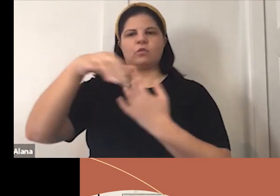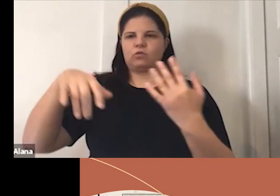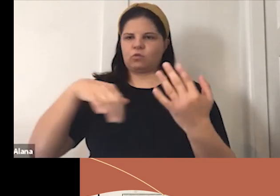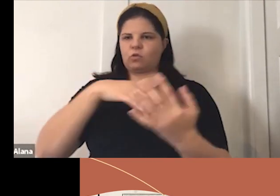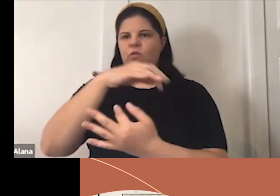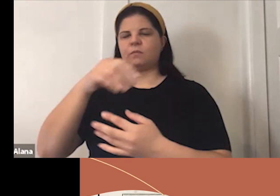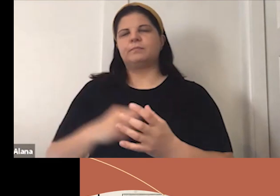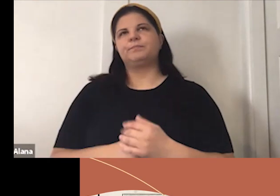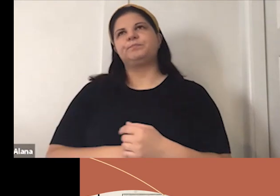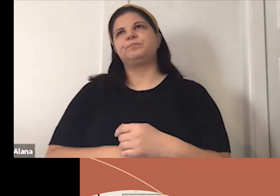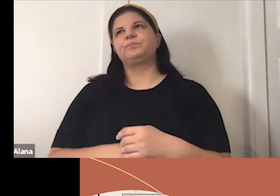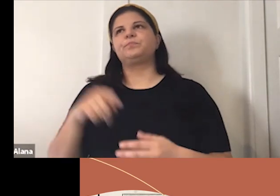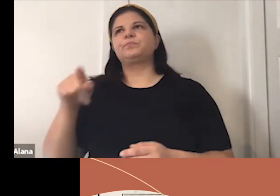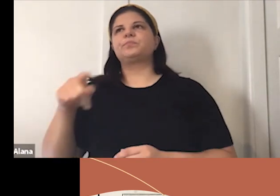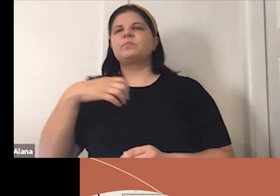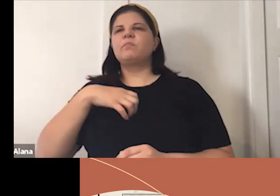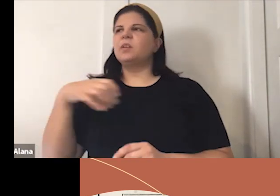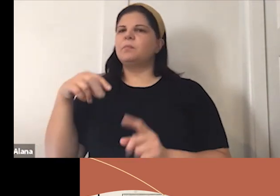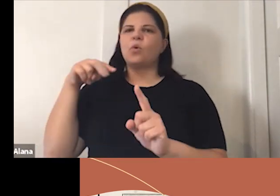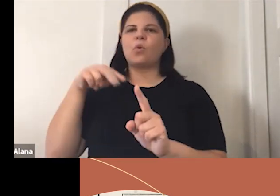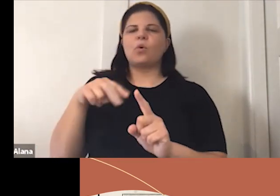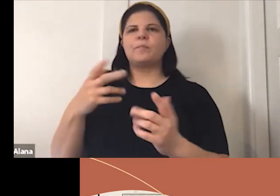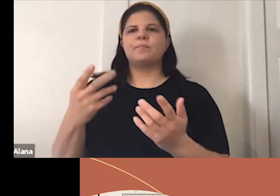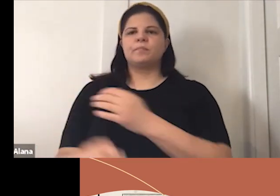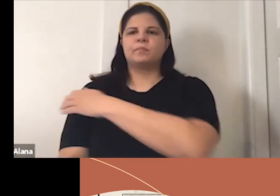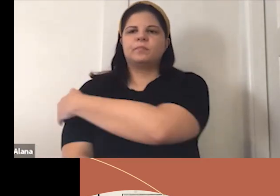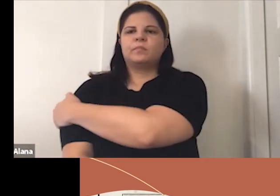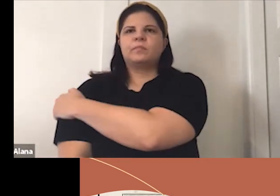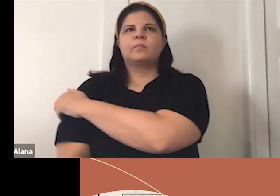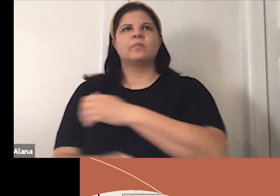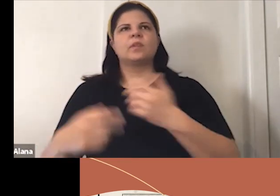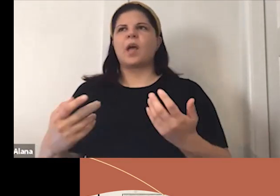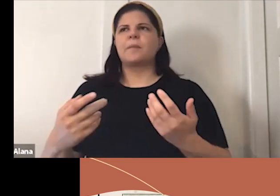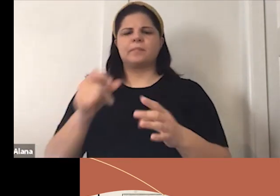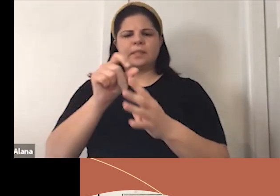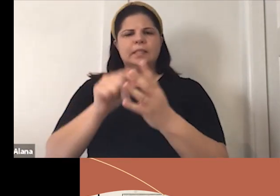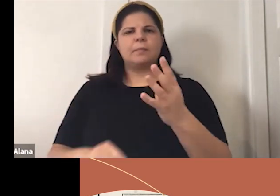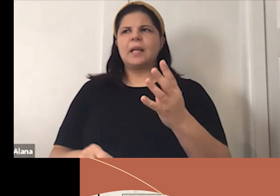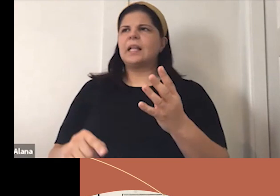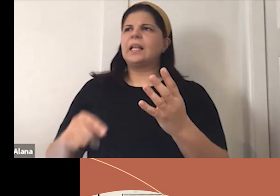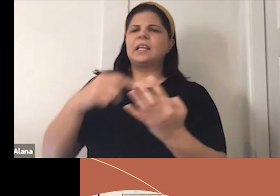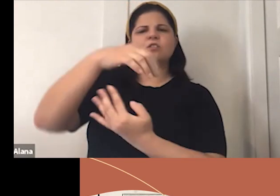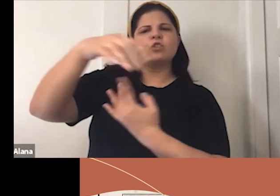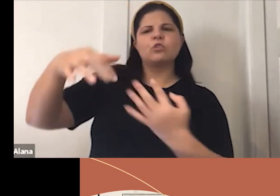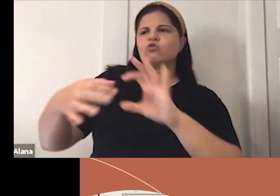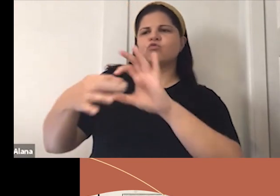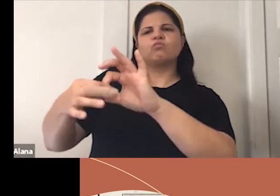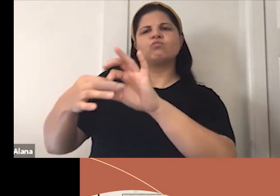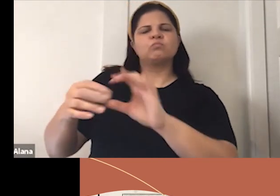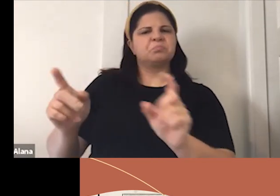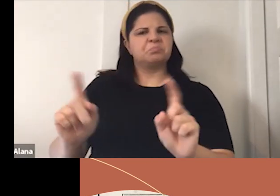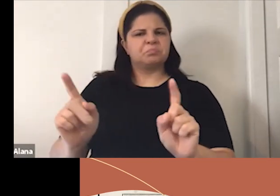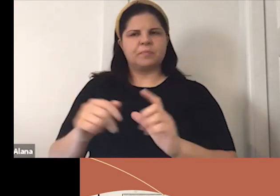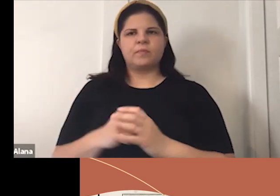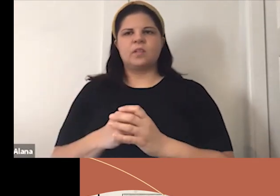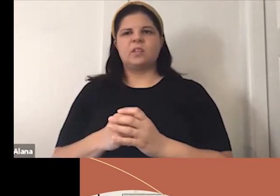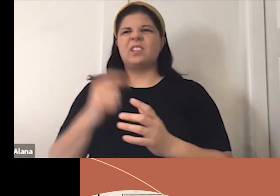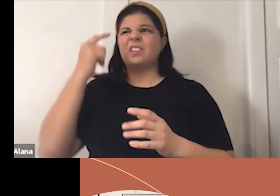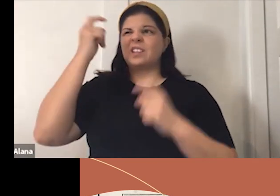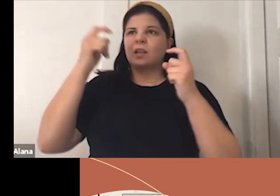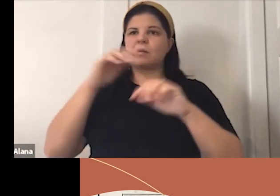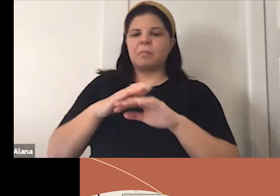That emphasises disability as social relational as opposed to biological determined.